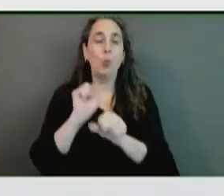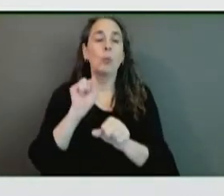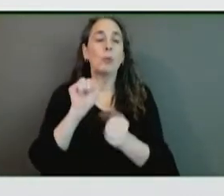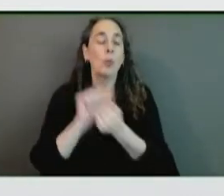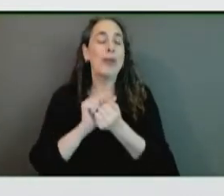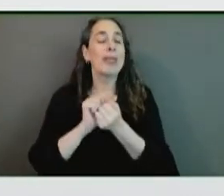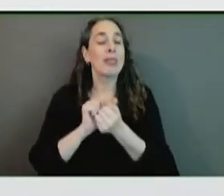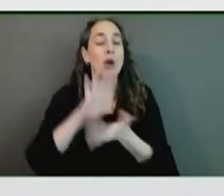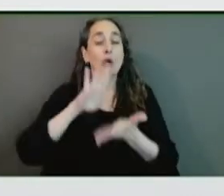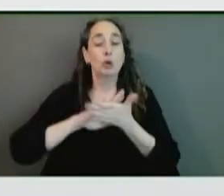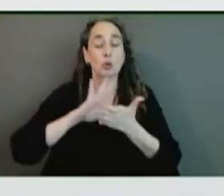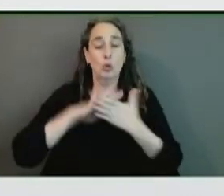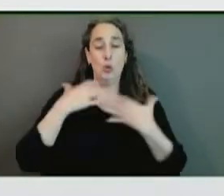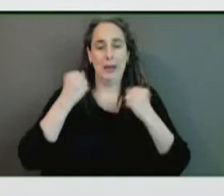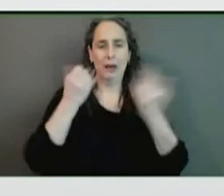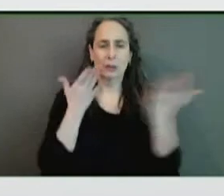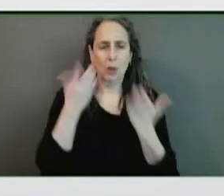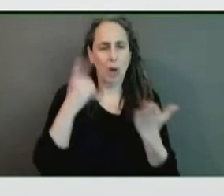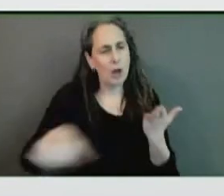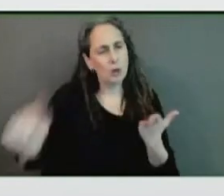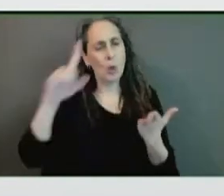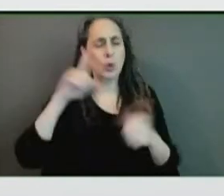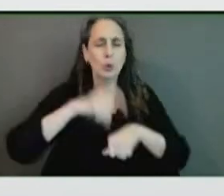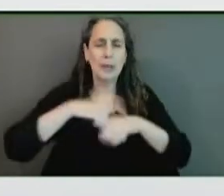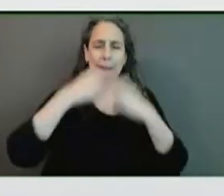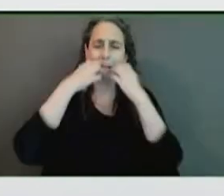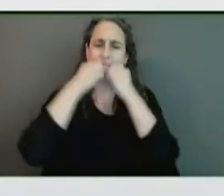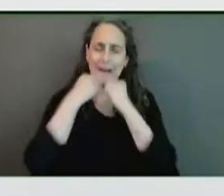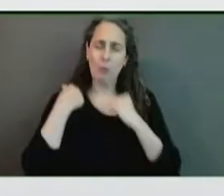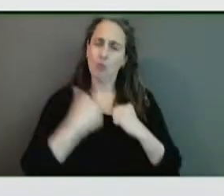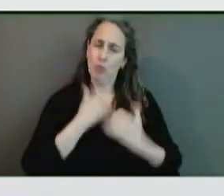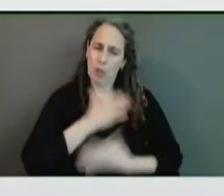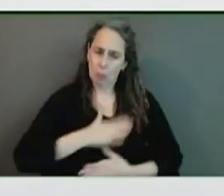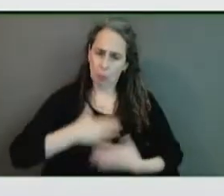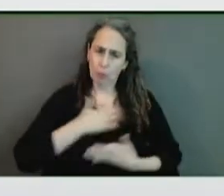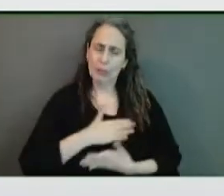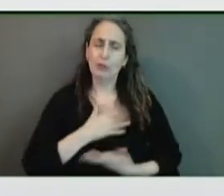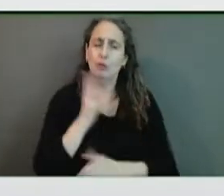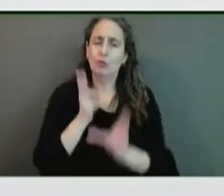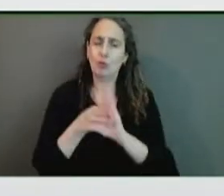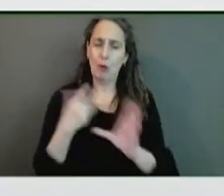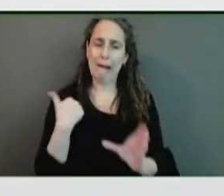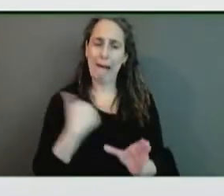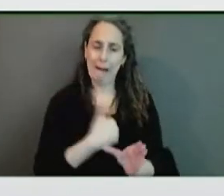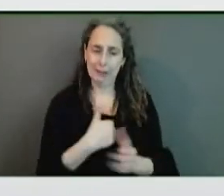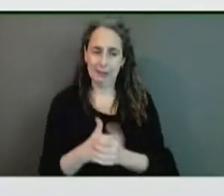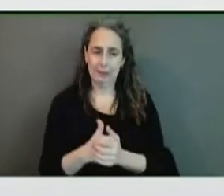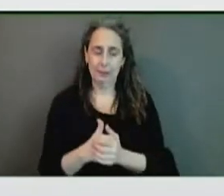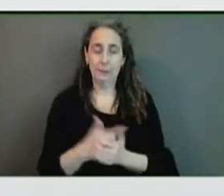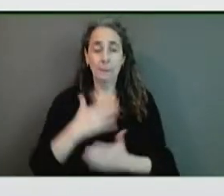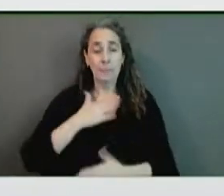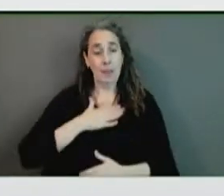administrator with school health services. I know your time is